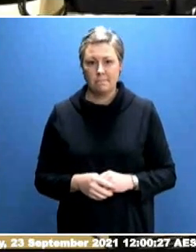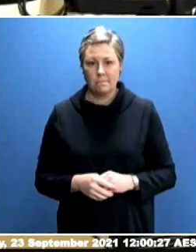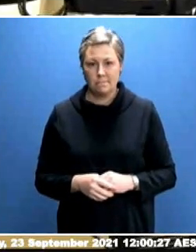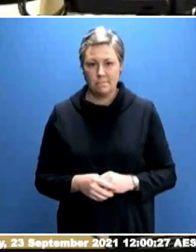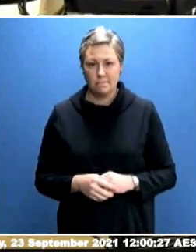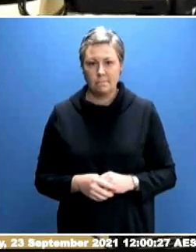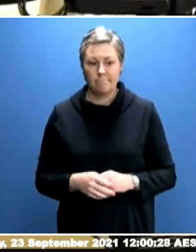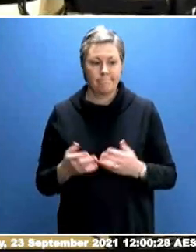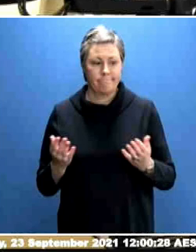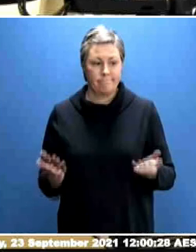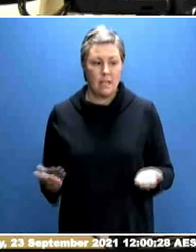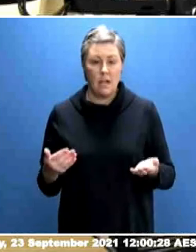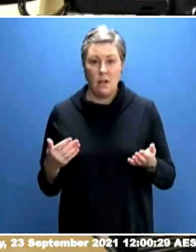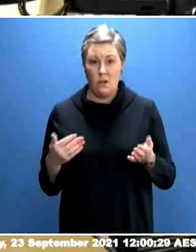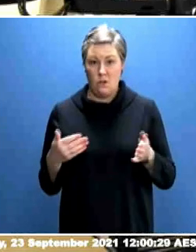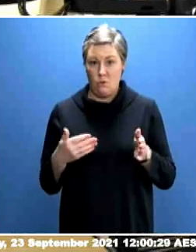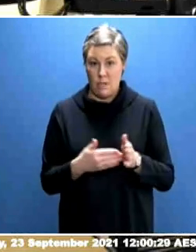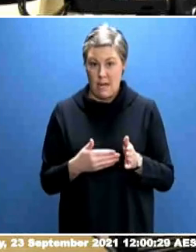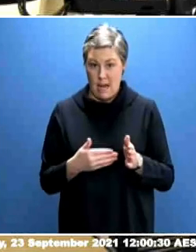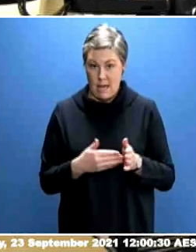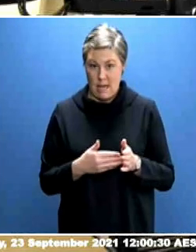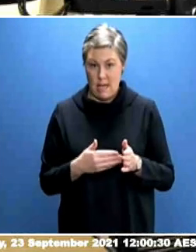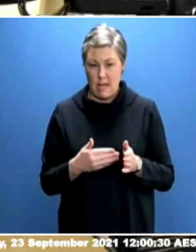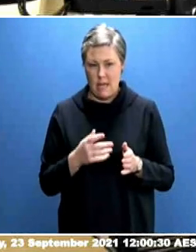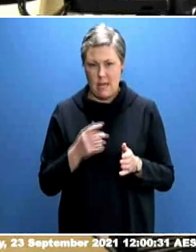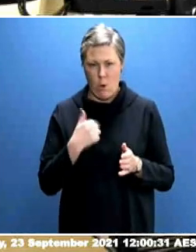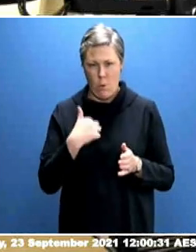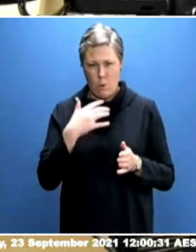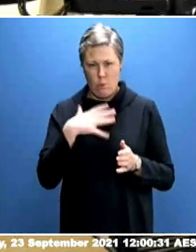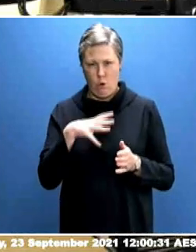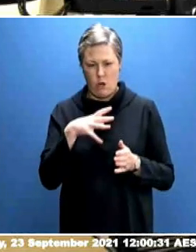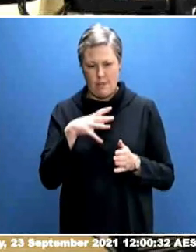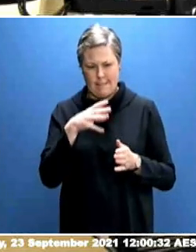For today, the particular area that I want to ask you about